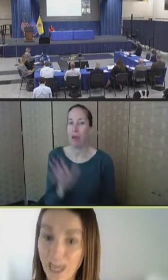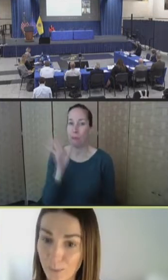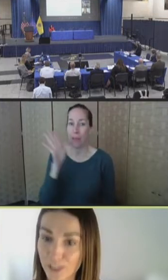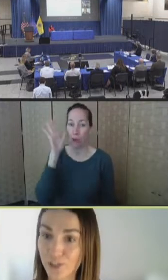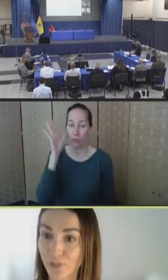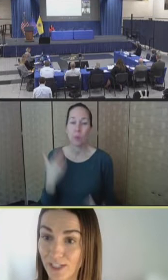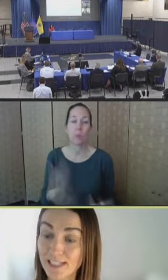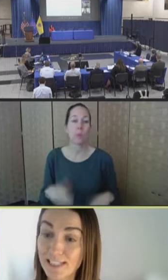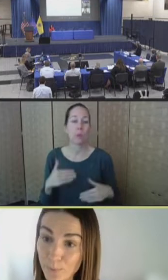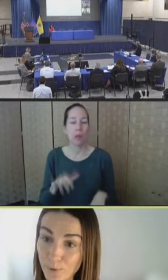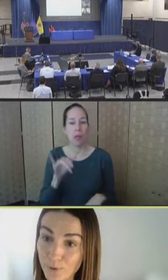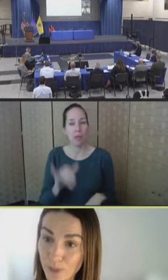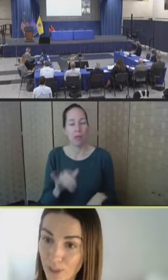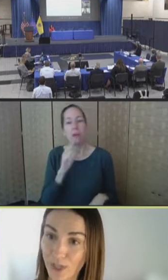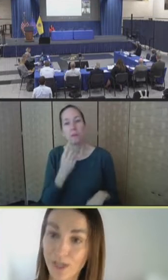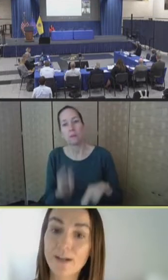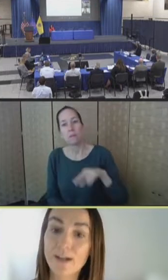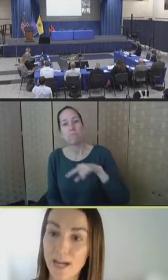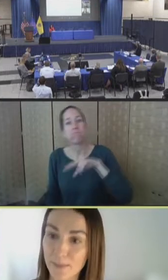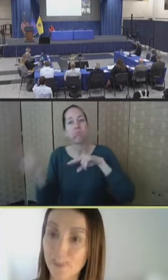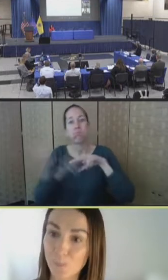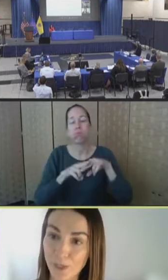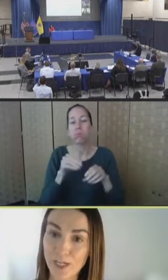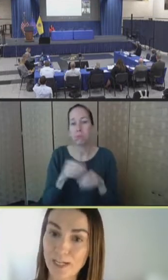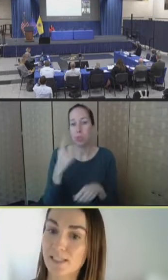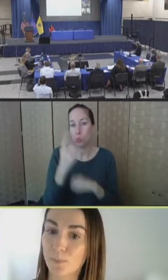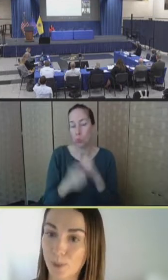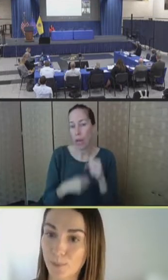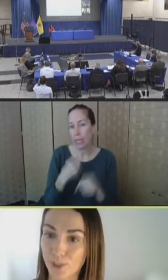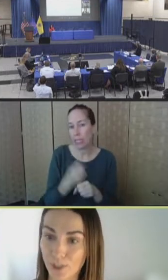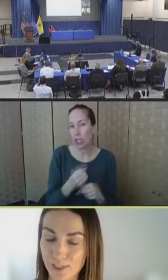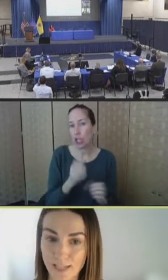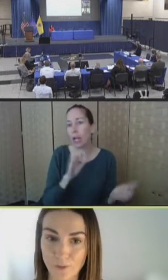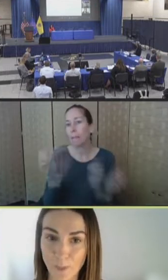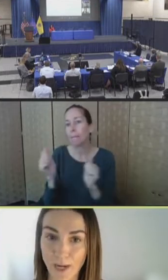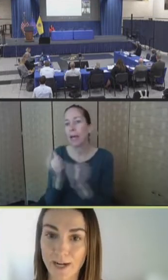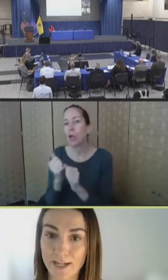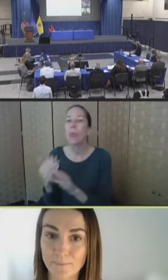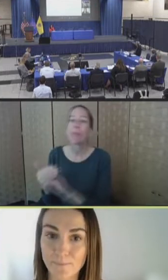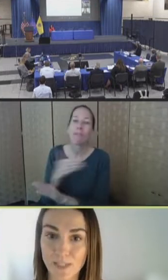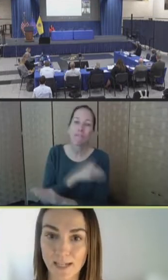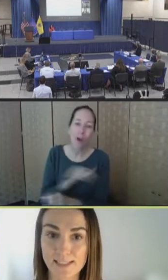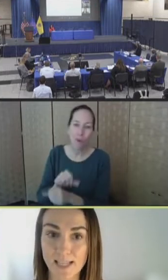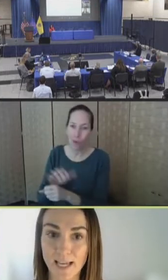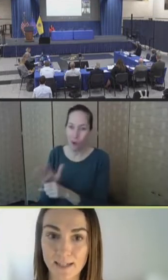how many children in a typical year experience the premature death of a parent. Next slide.